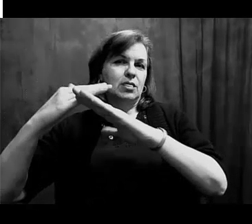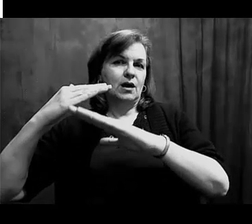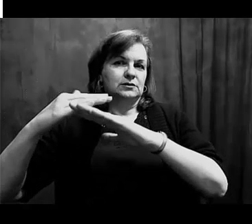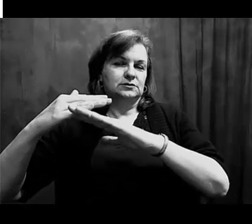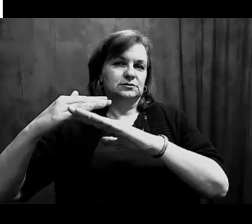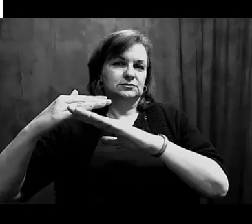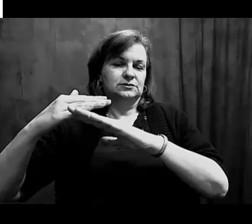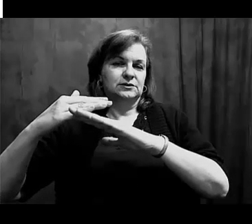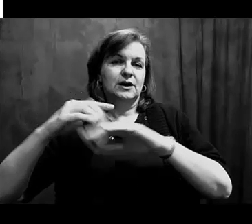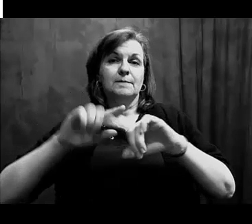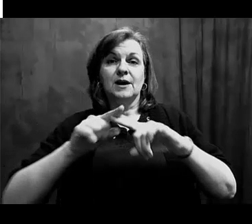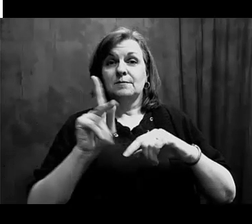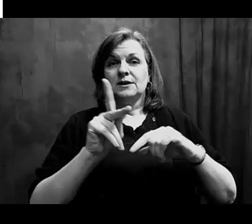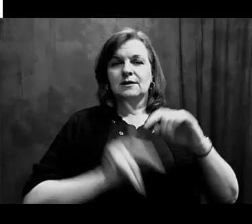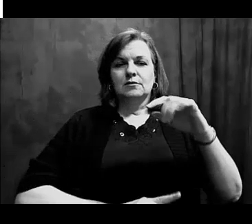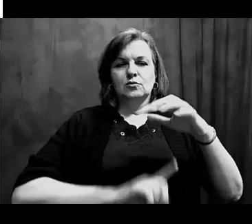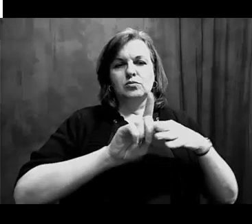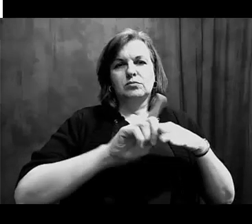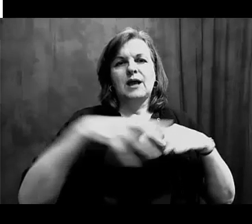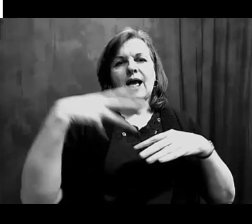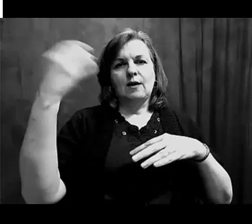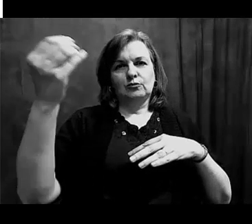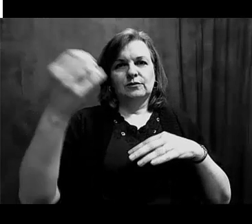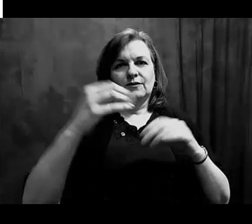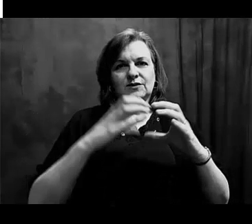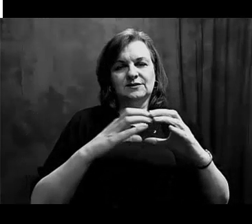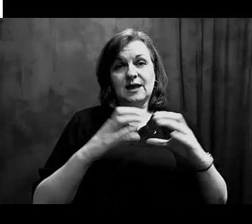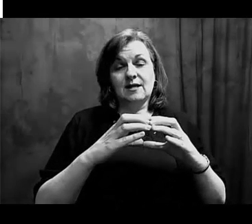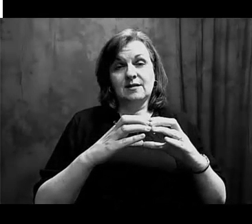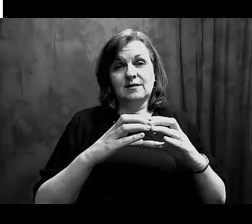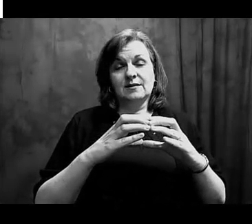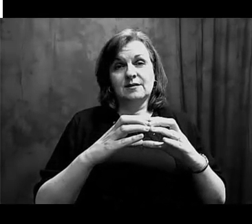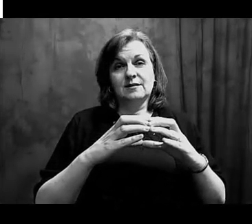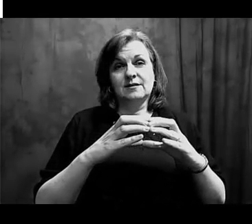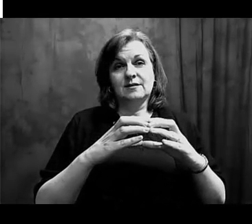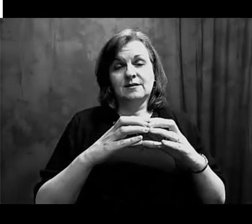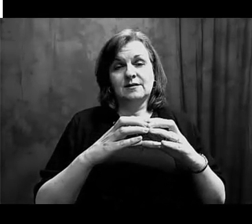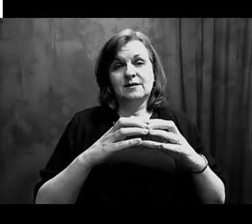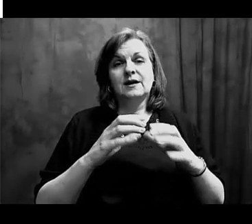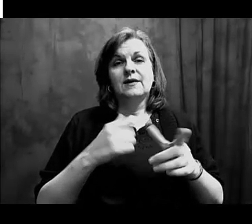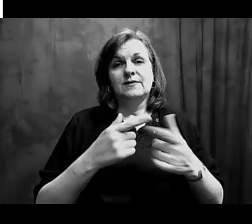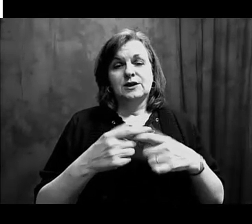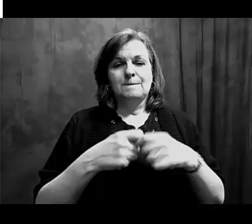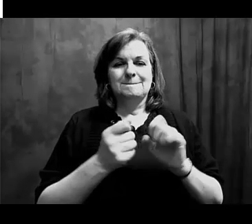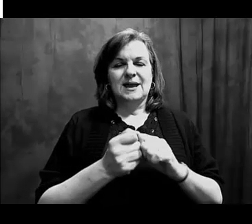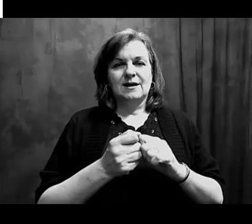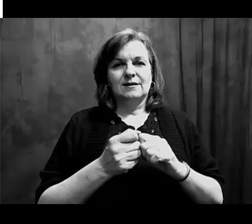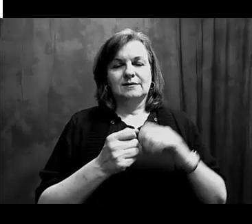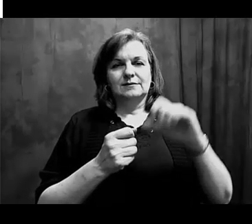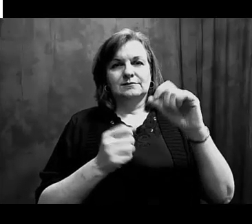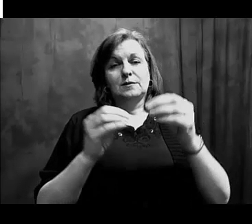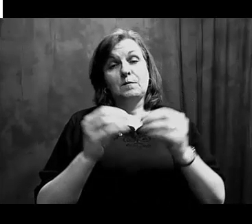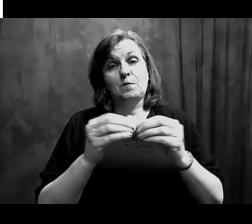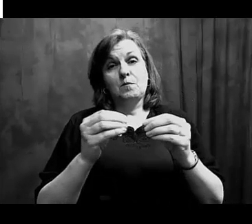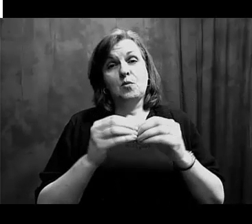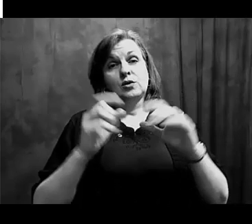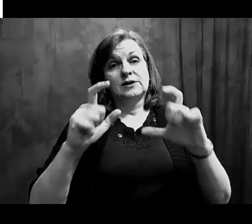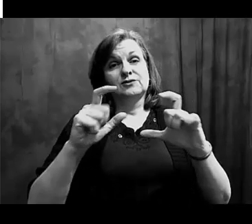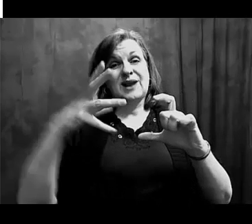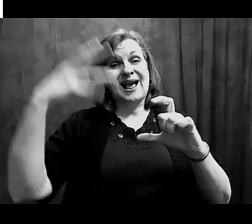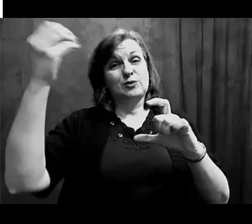and we let potassium leave we're going to build up again a larger concentration